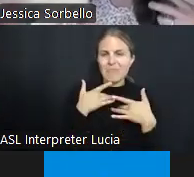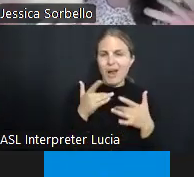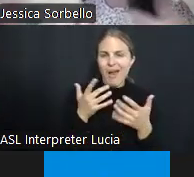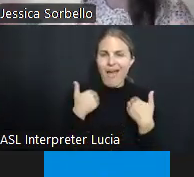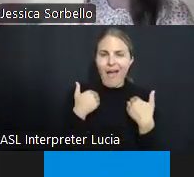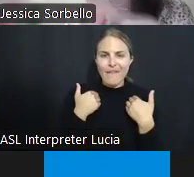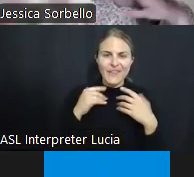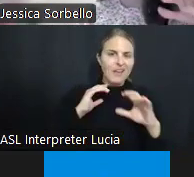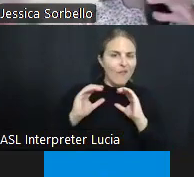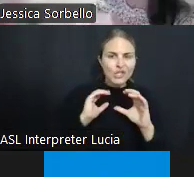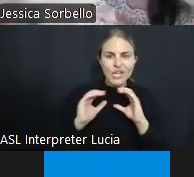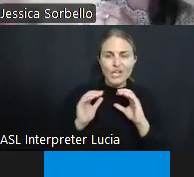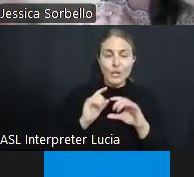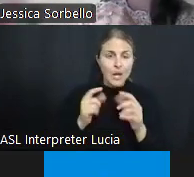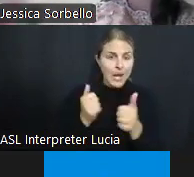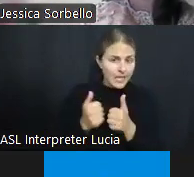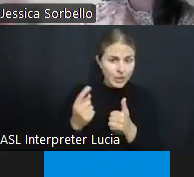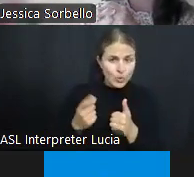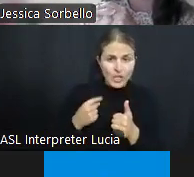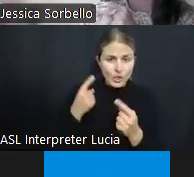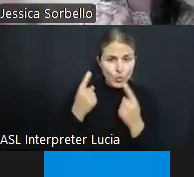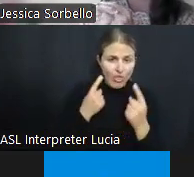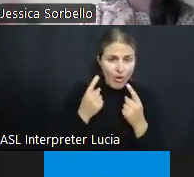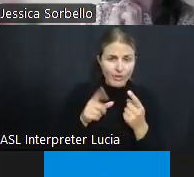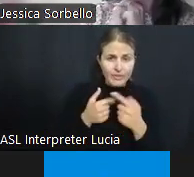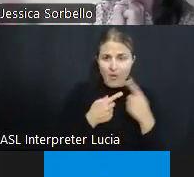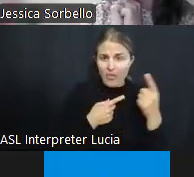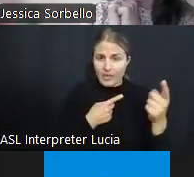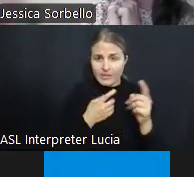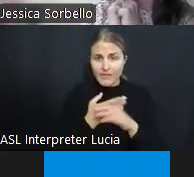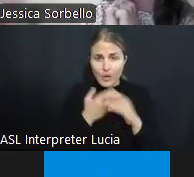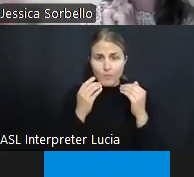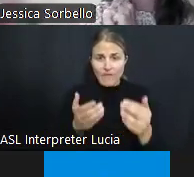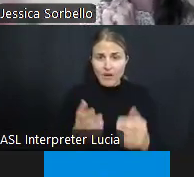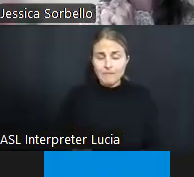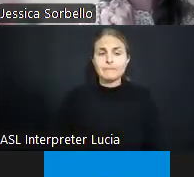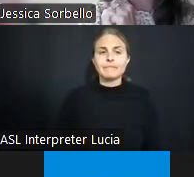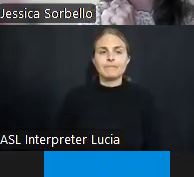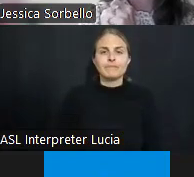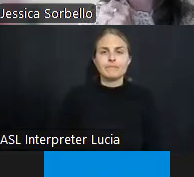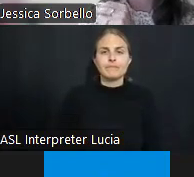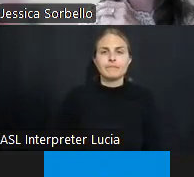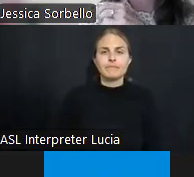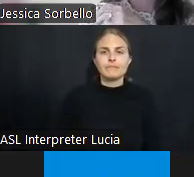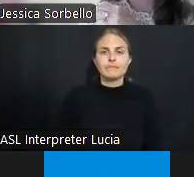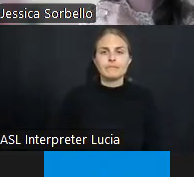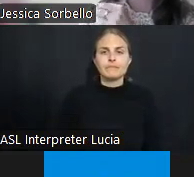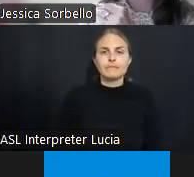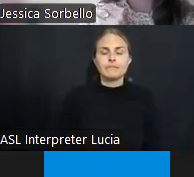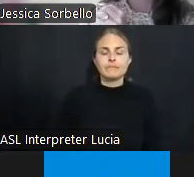»BLAISE BRYANT: Well, we can have that open conversation if people want to raise their hand . »JESSICA SORBELLO: Thank you.